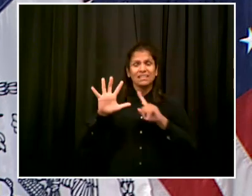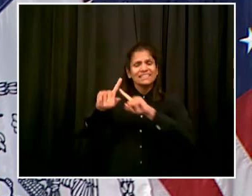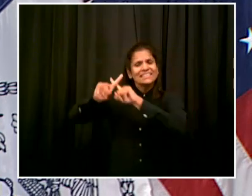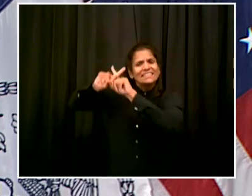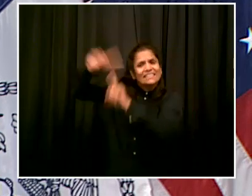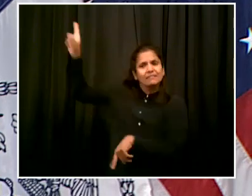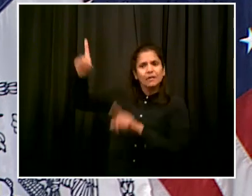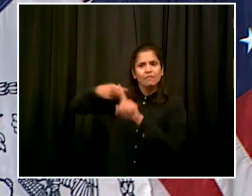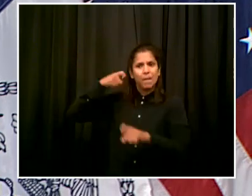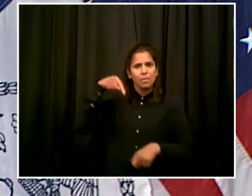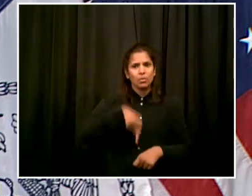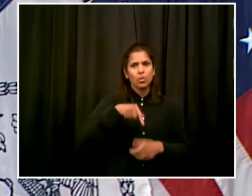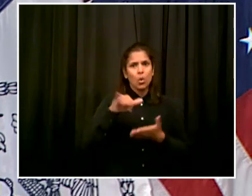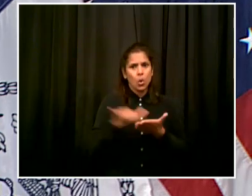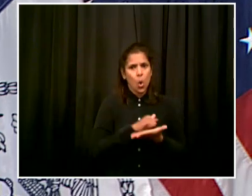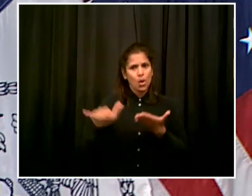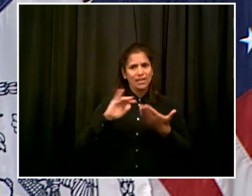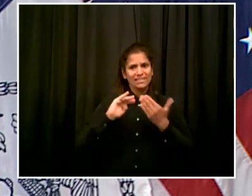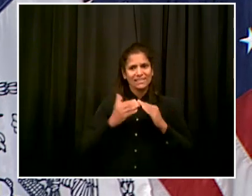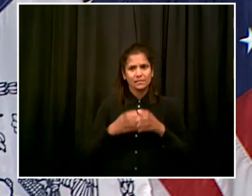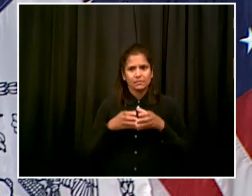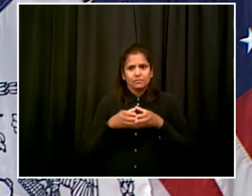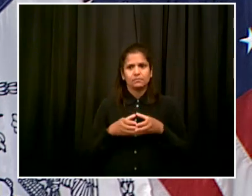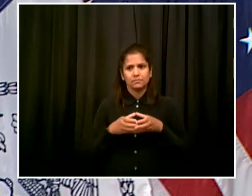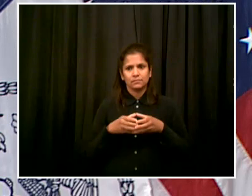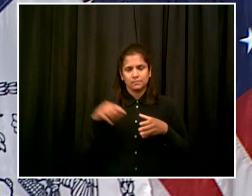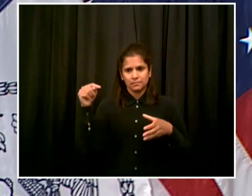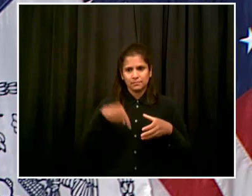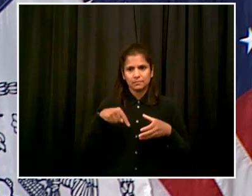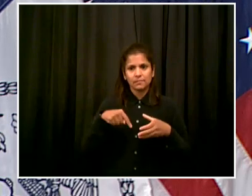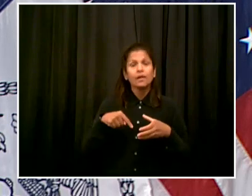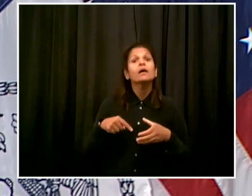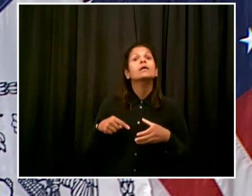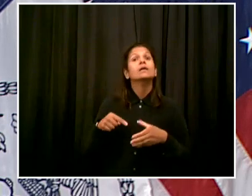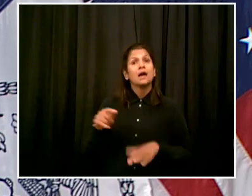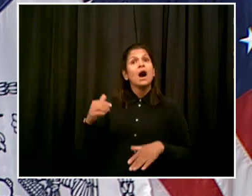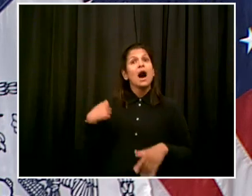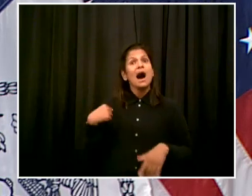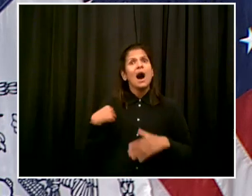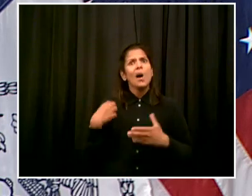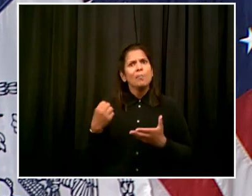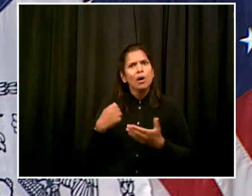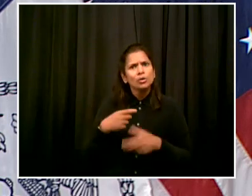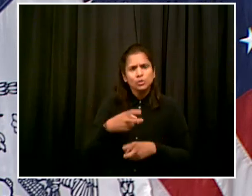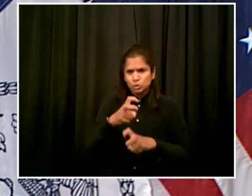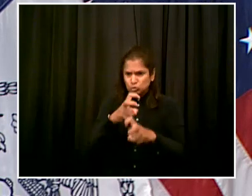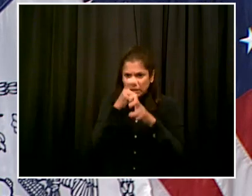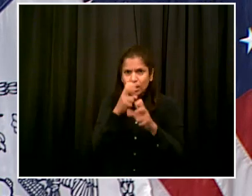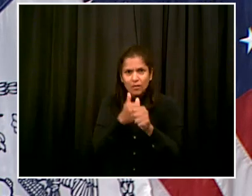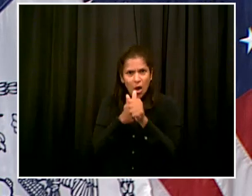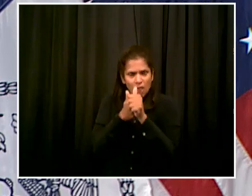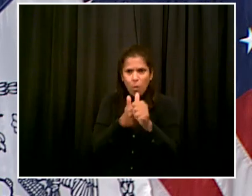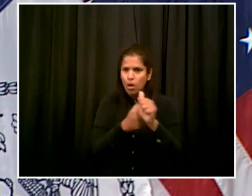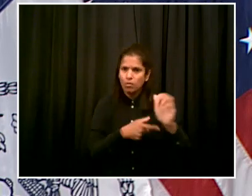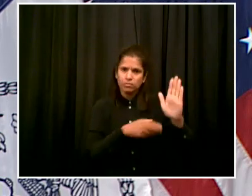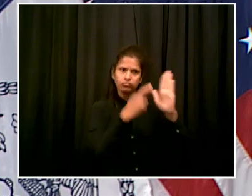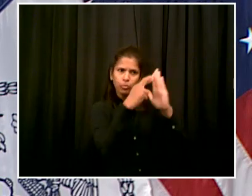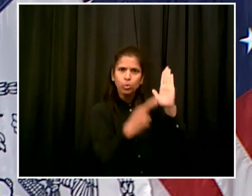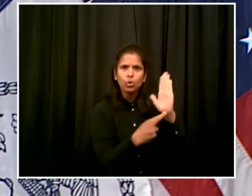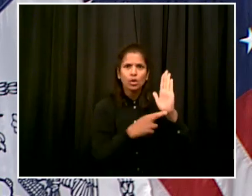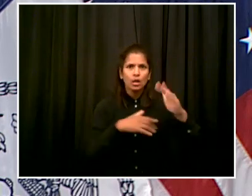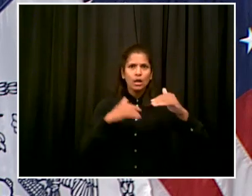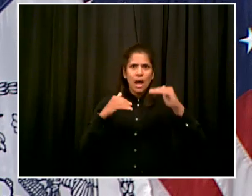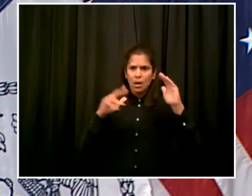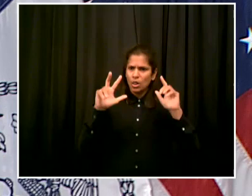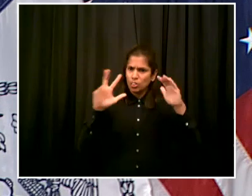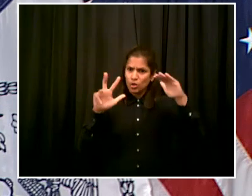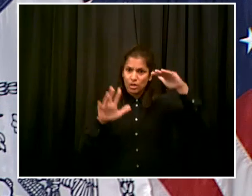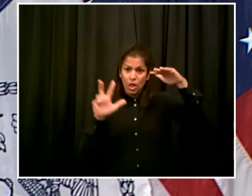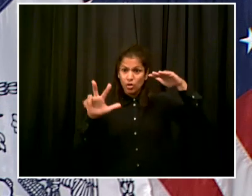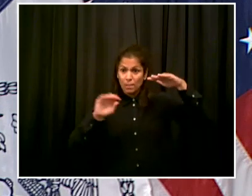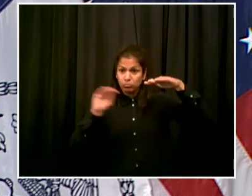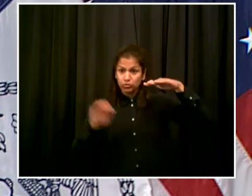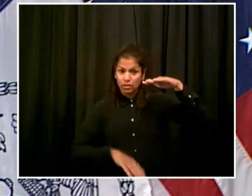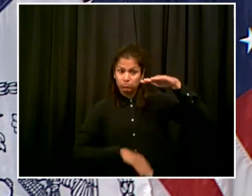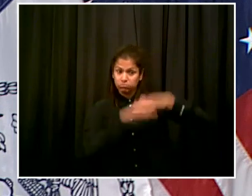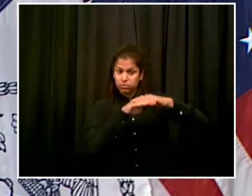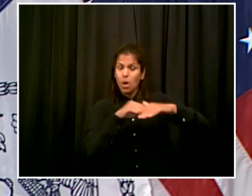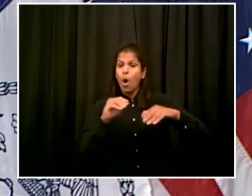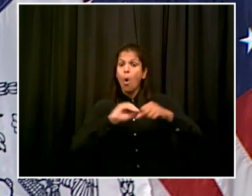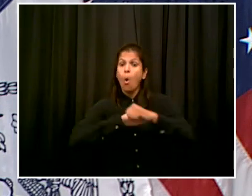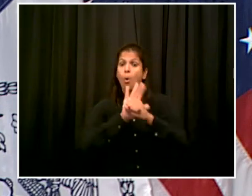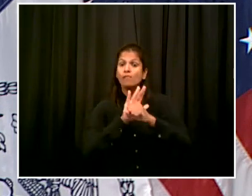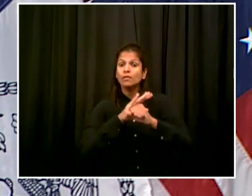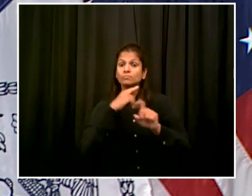BETWEEN THE CITY